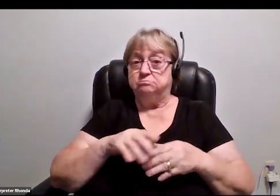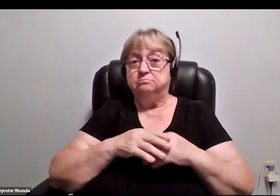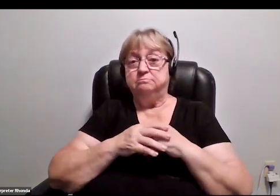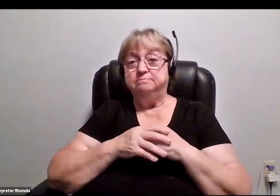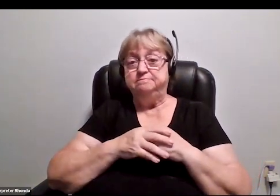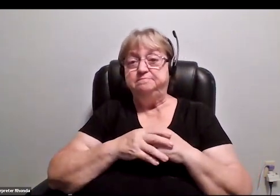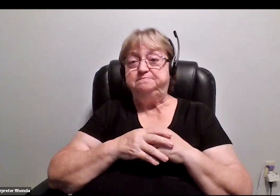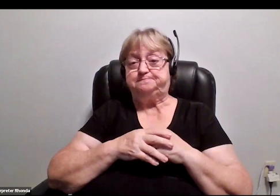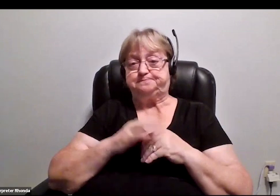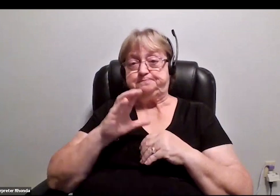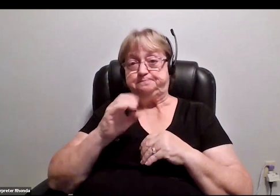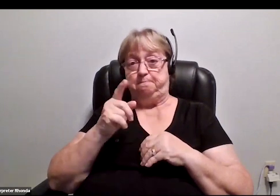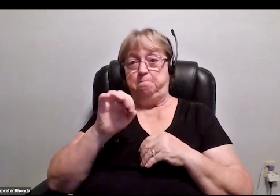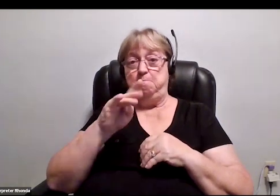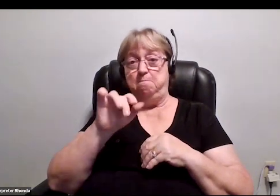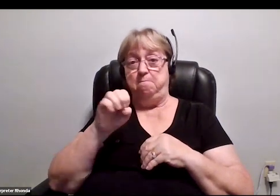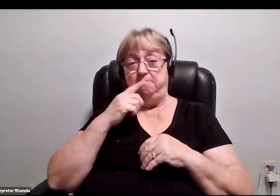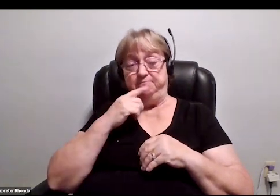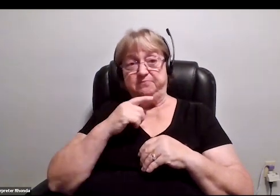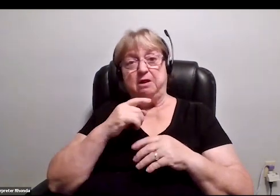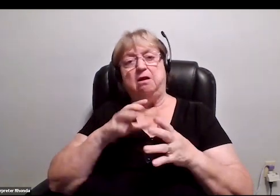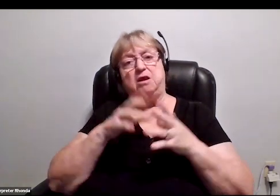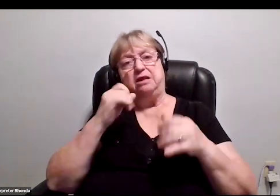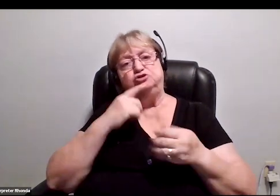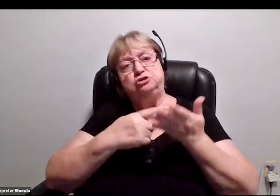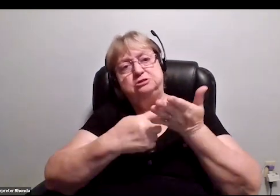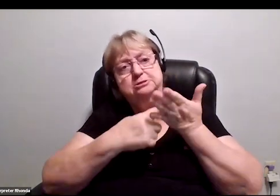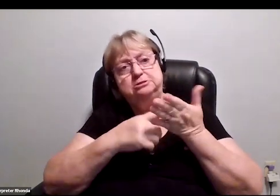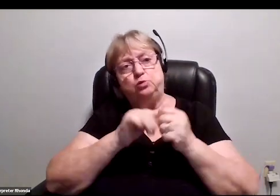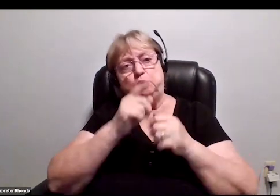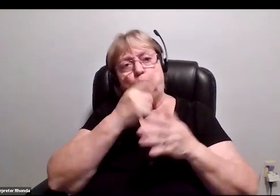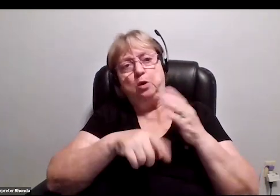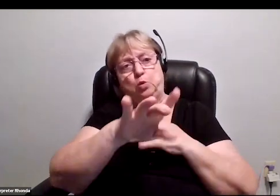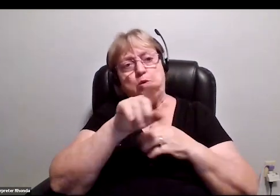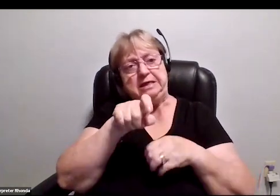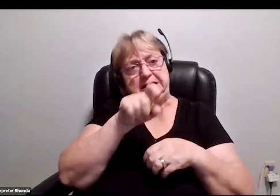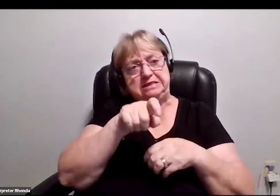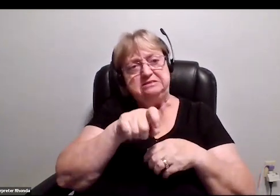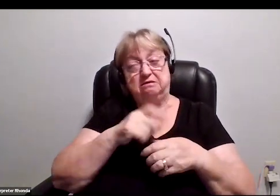I think a lot of it too is talking with you about your needs and finding out what we can do to make it accessible.